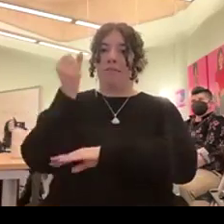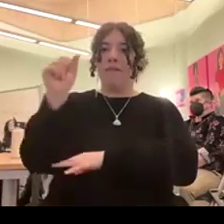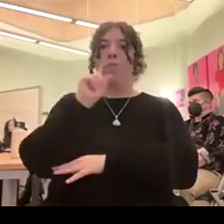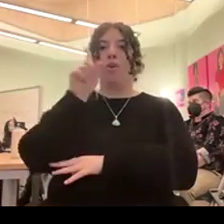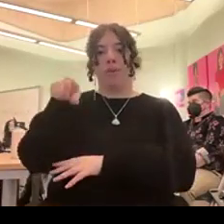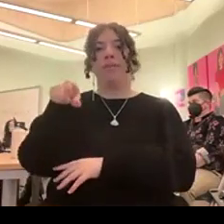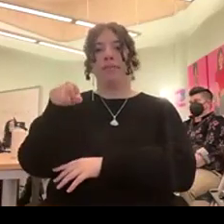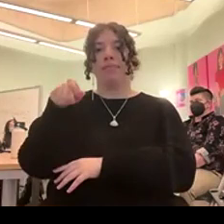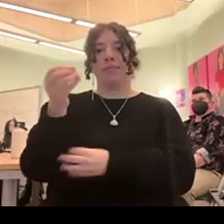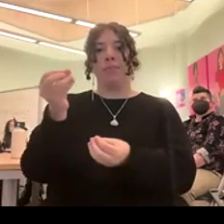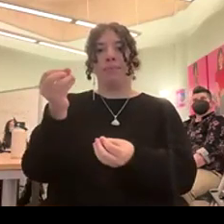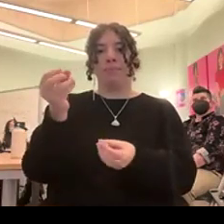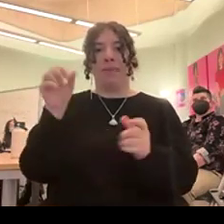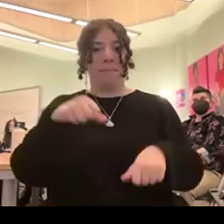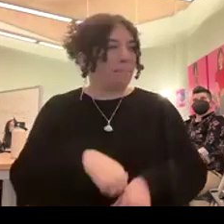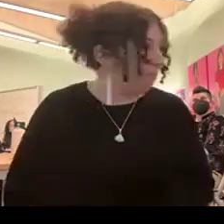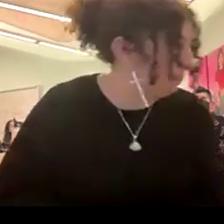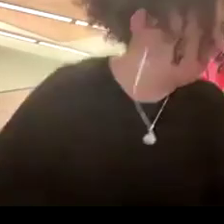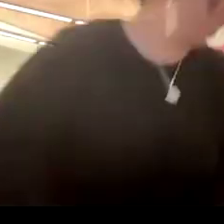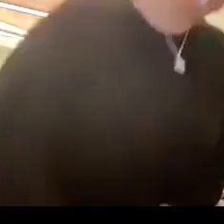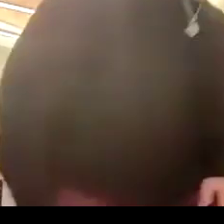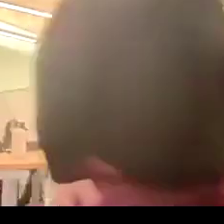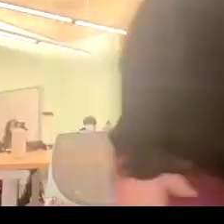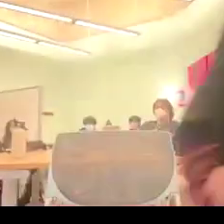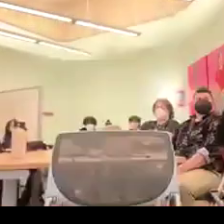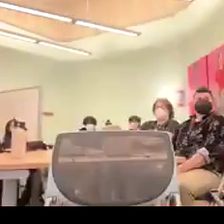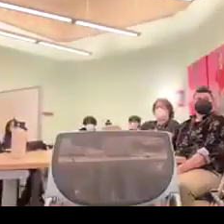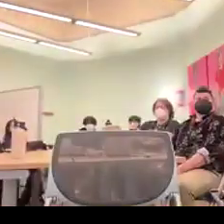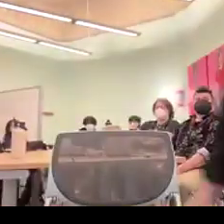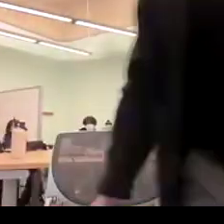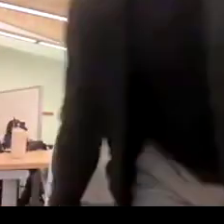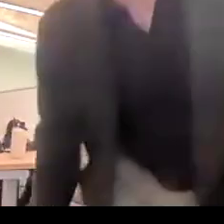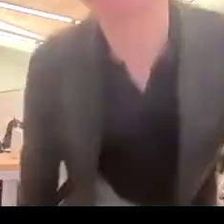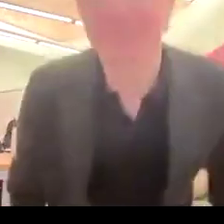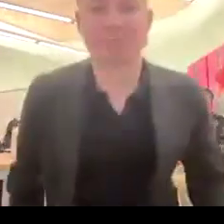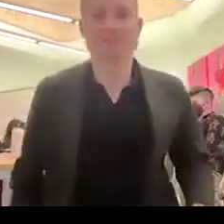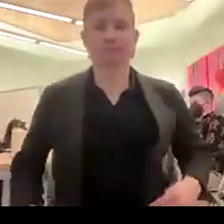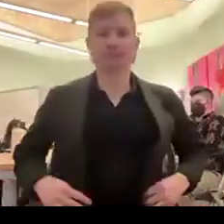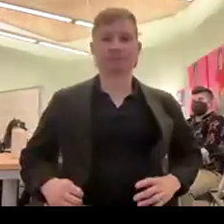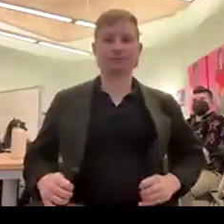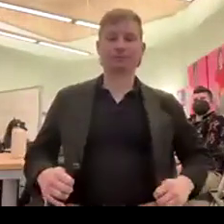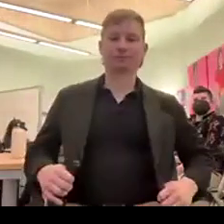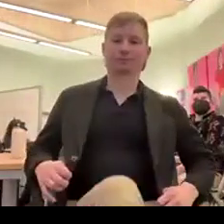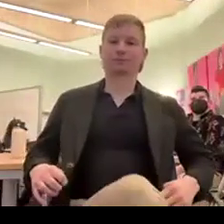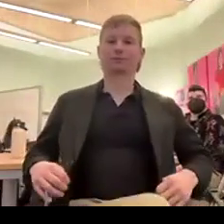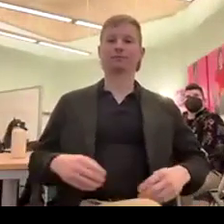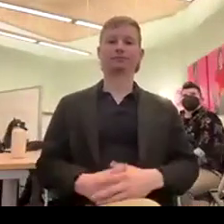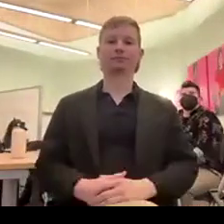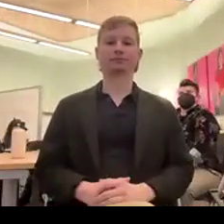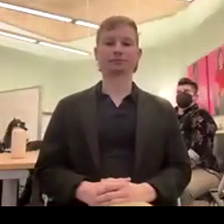your own side and standing up for what you need. But yeah.